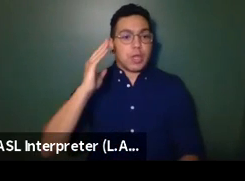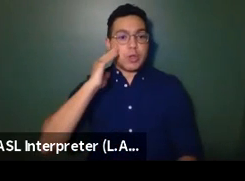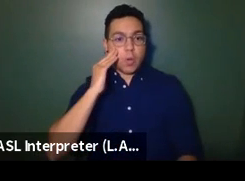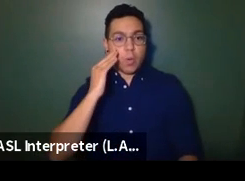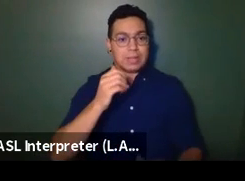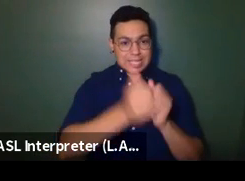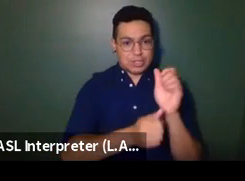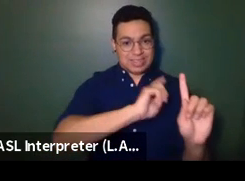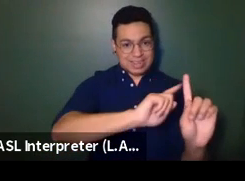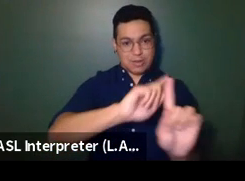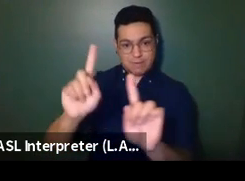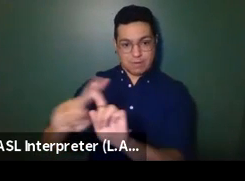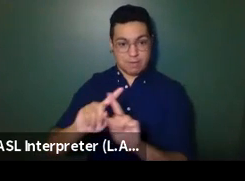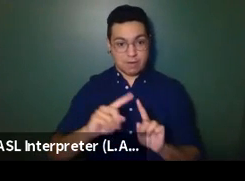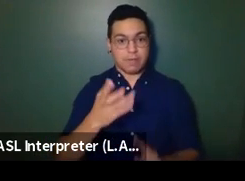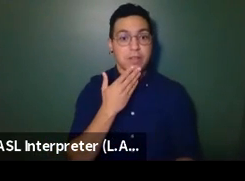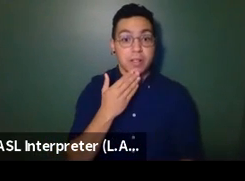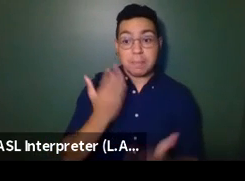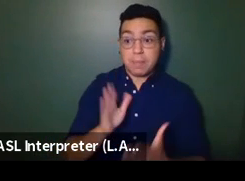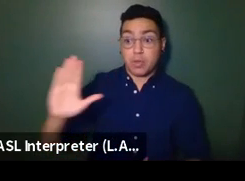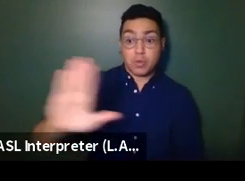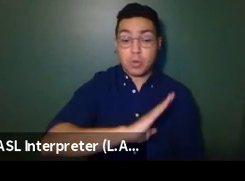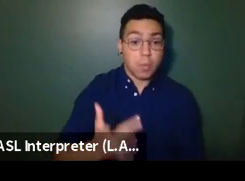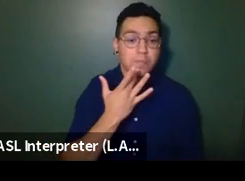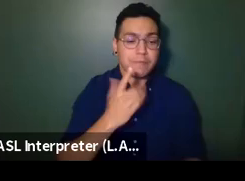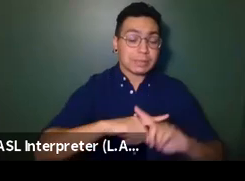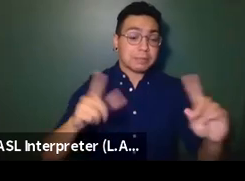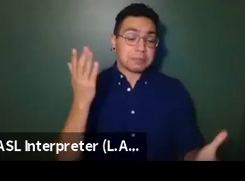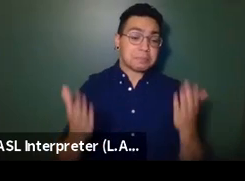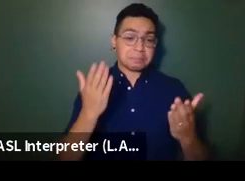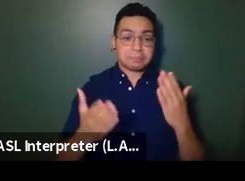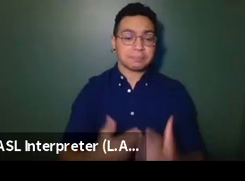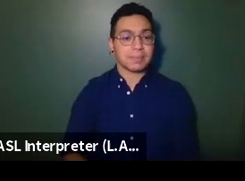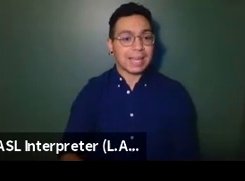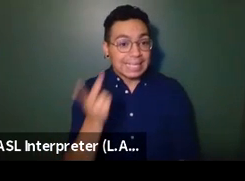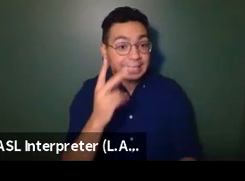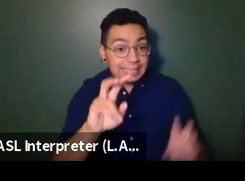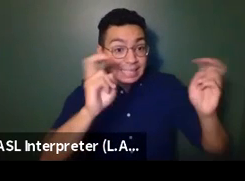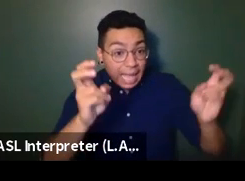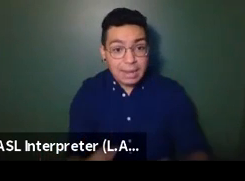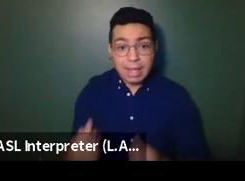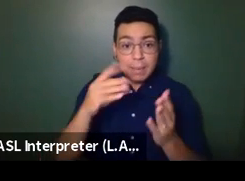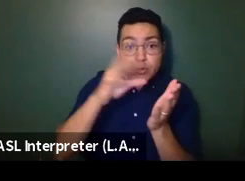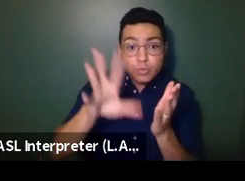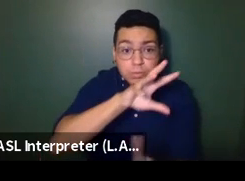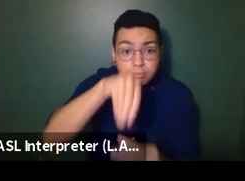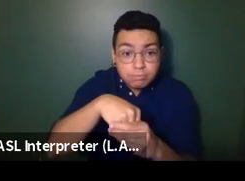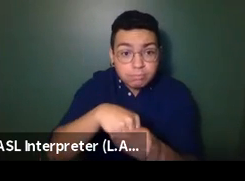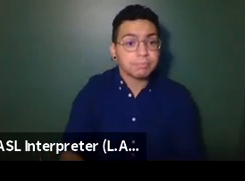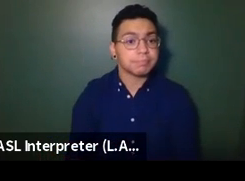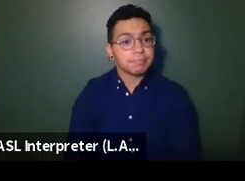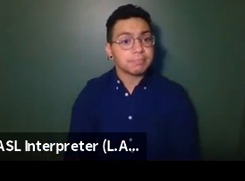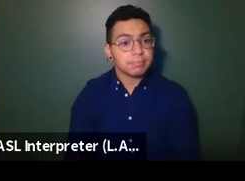Katherine Livick - ESD 112: Your mileage may vary. And for each of these, I can see the title. How many students are enrolled and some things that are coming up.